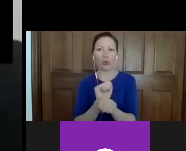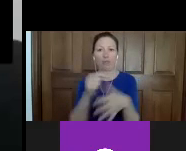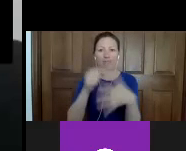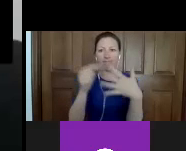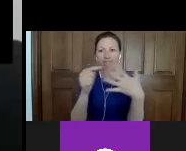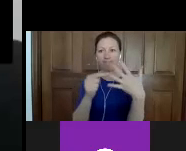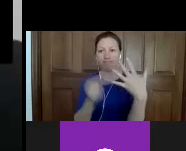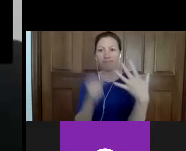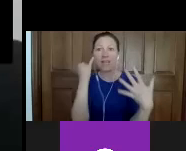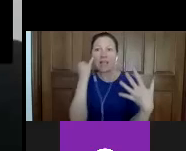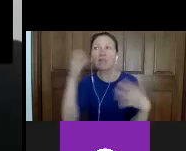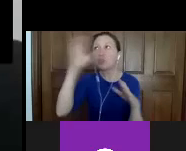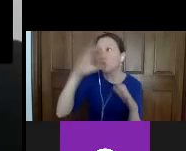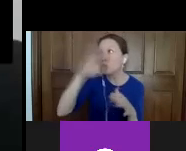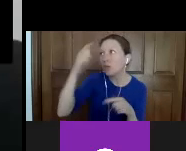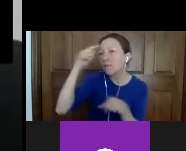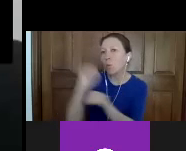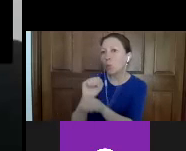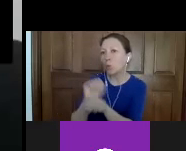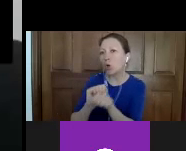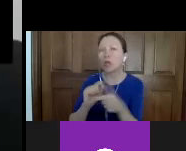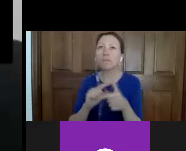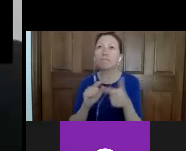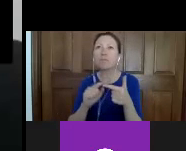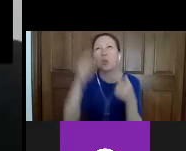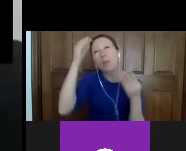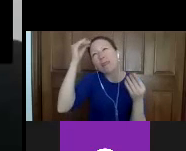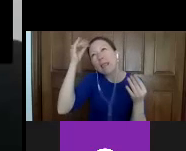you're looking for work, if you're thinking about work, if you currently are working,